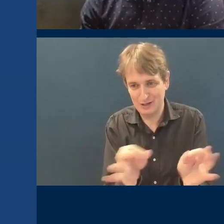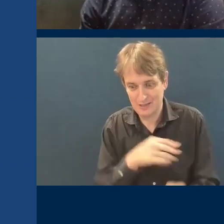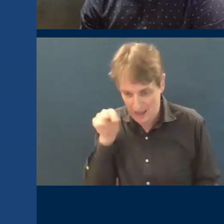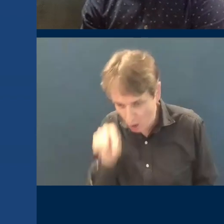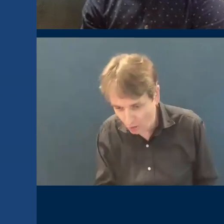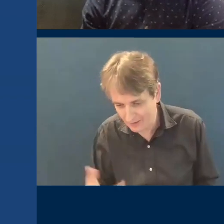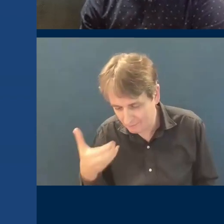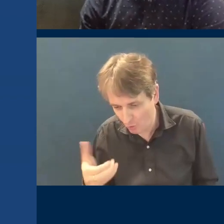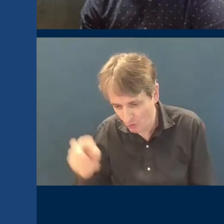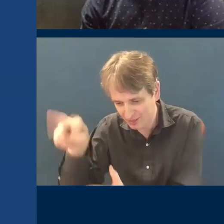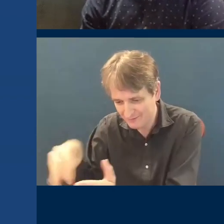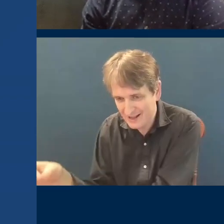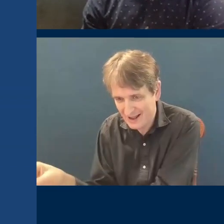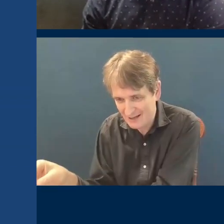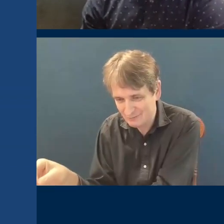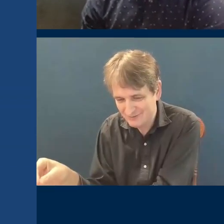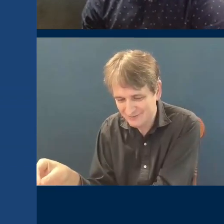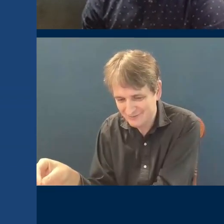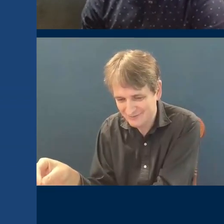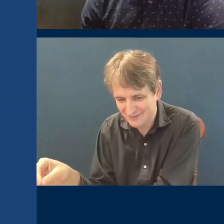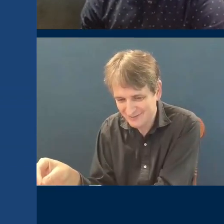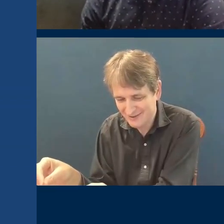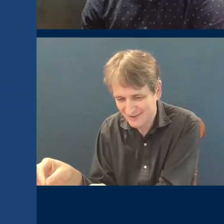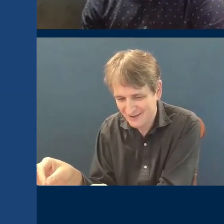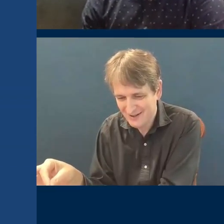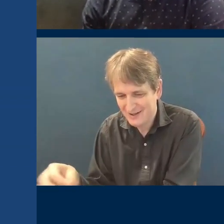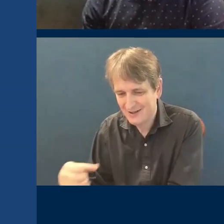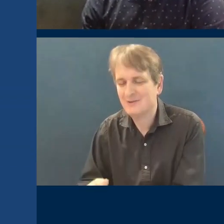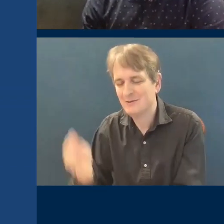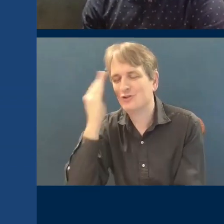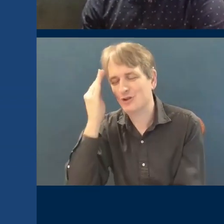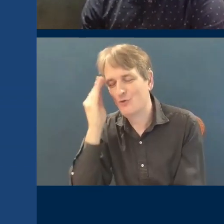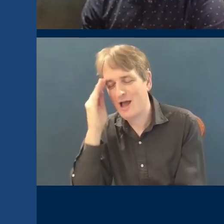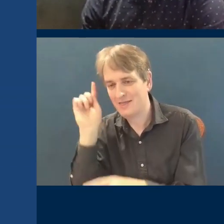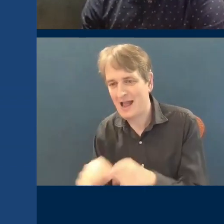So if a person's using captioning and they're watching their phone to see what you're saying.